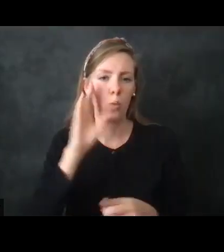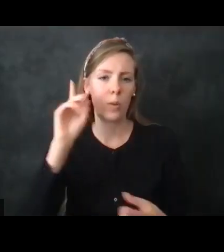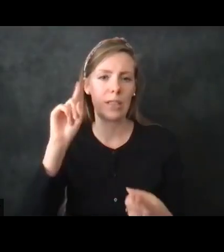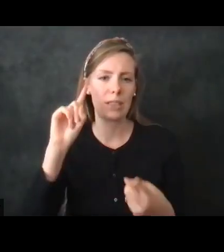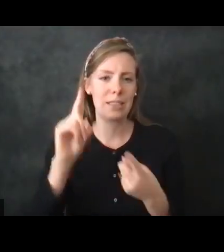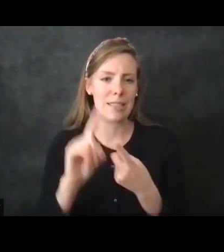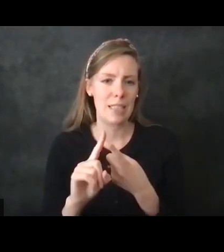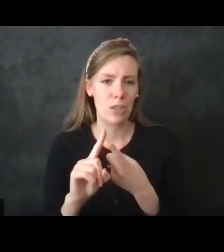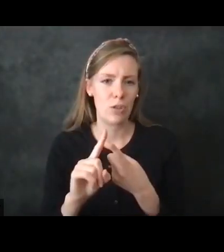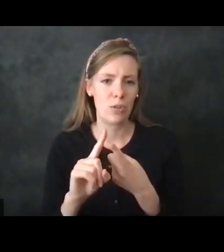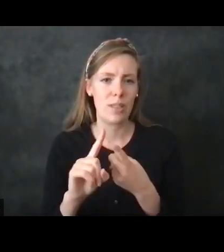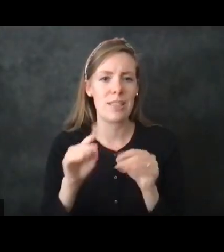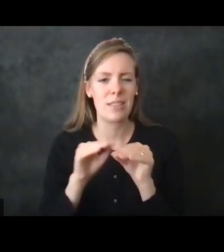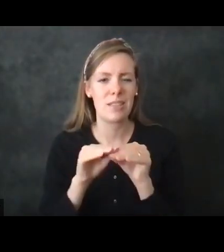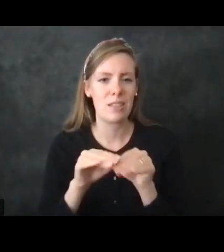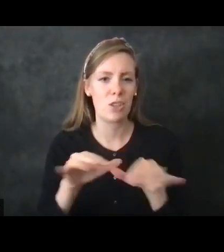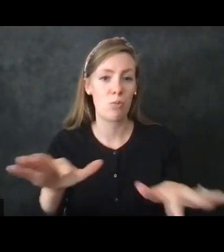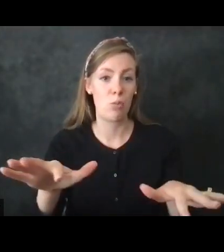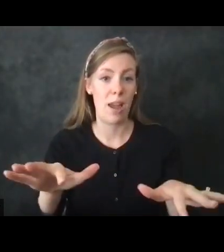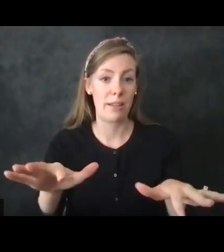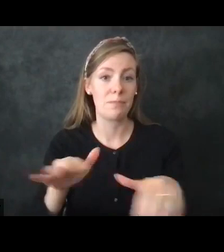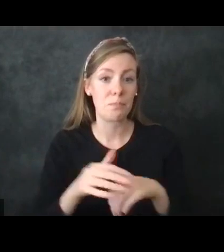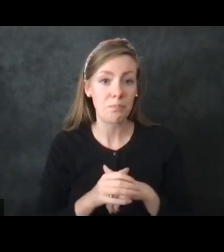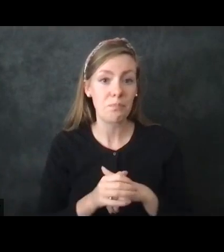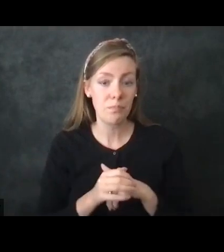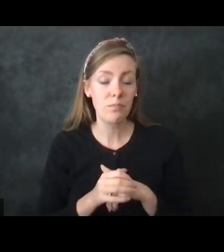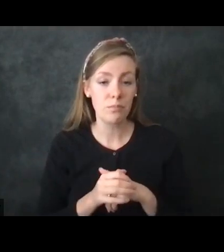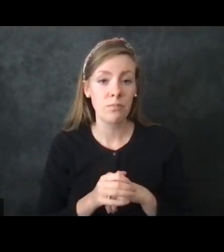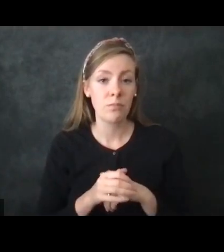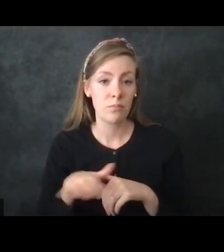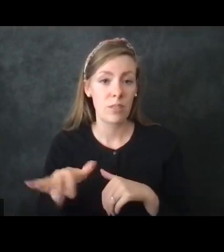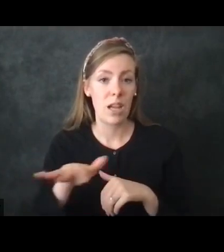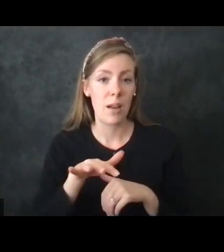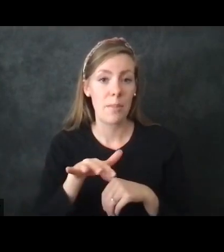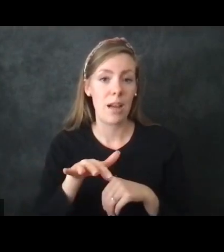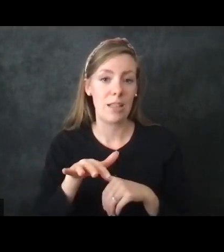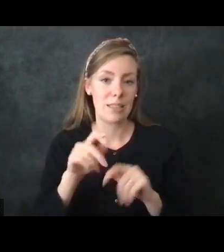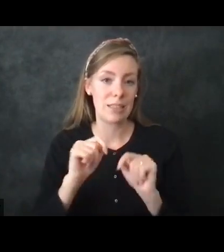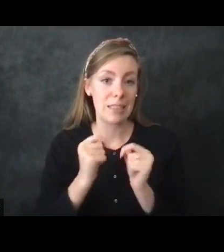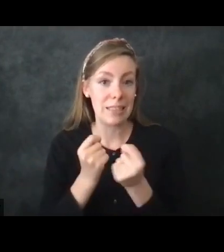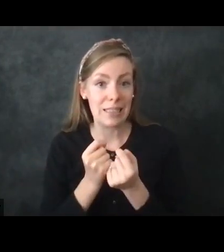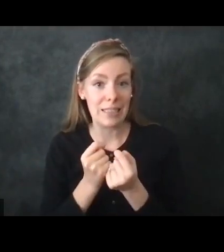of transmission with the virus amongst teammates and between him and it'll